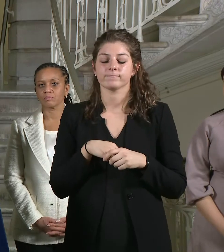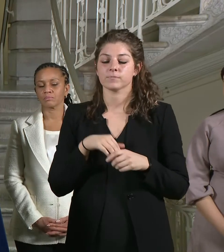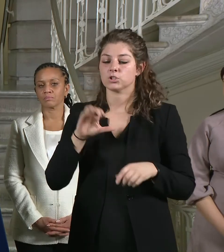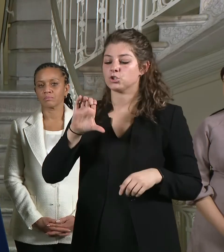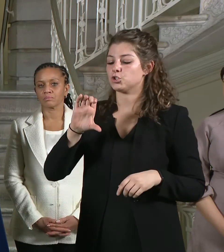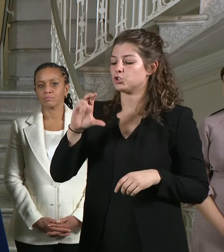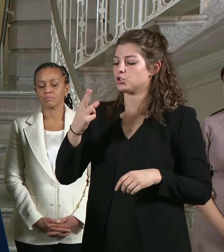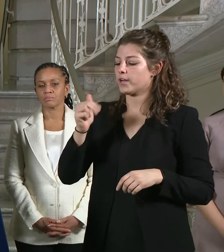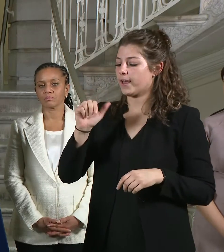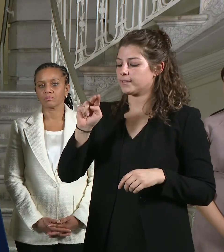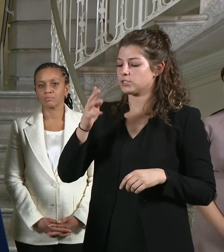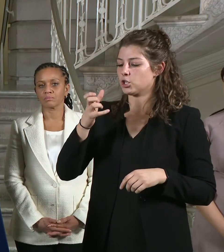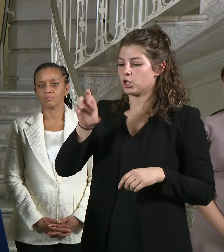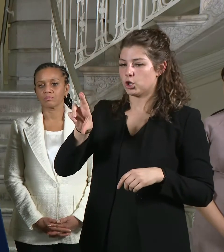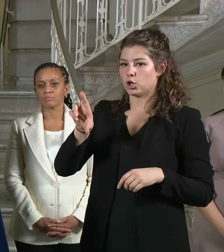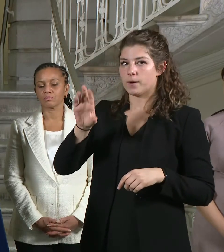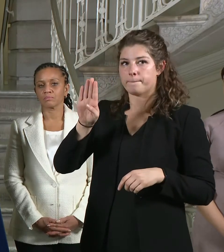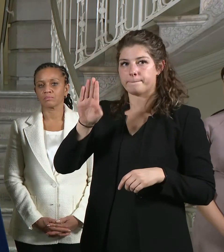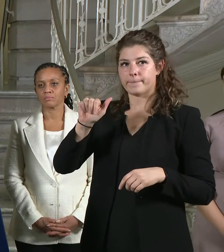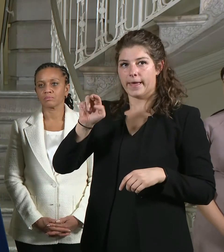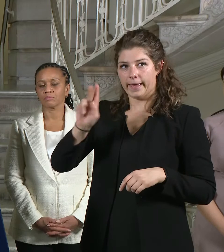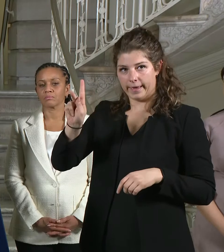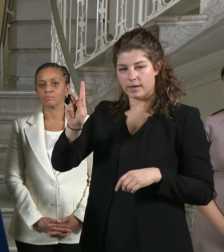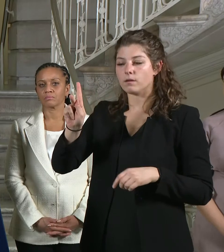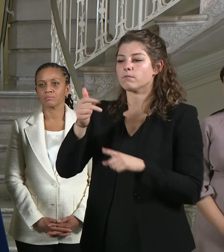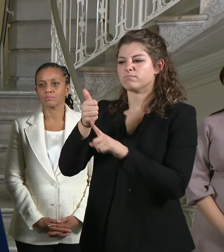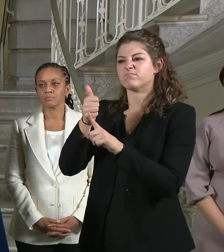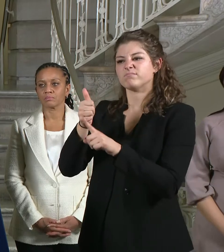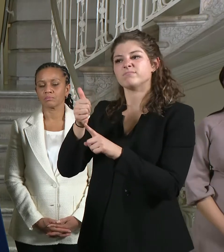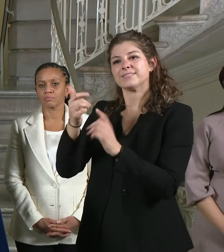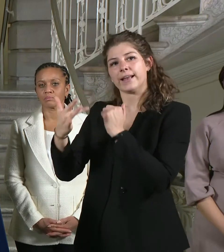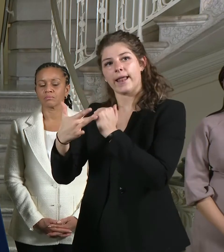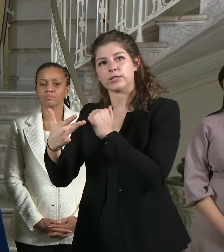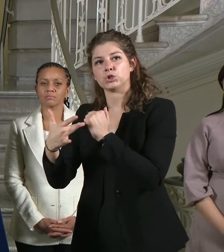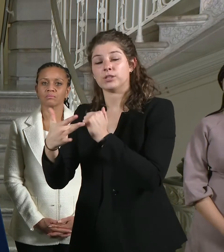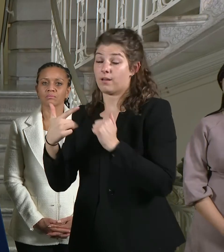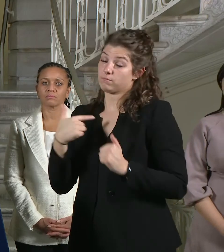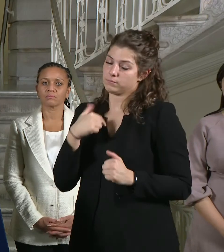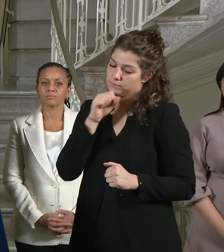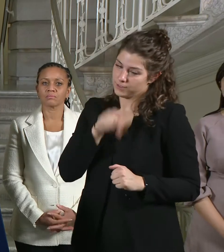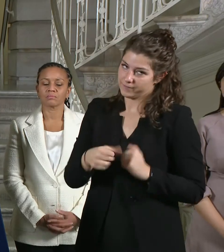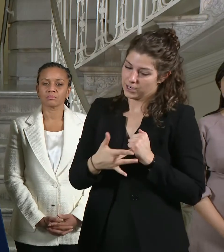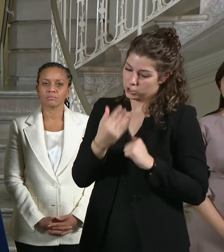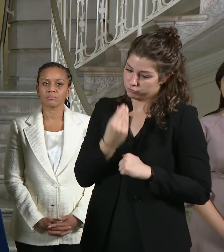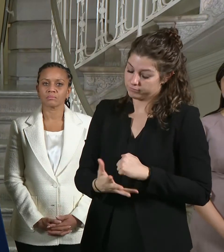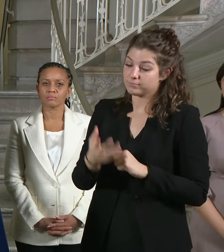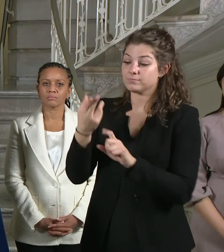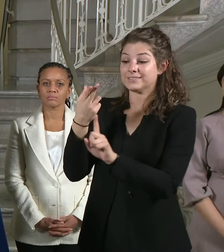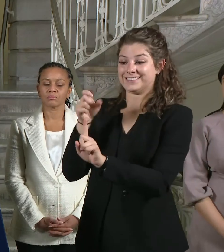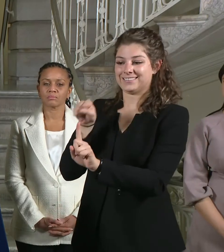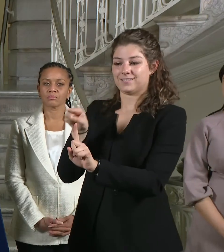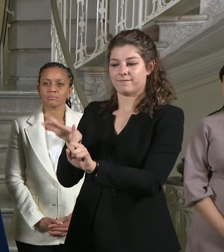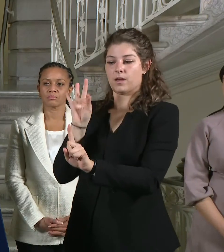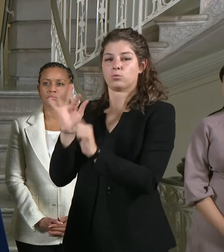THE DOORS AND THE VARIOUS ENTRYWAYS. CHANCELLOR BANK